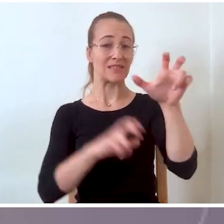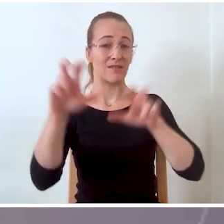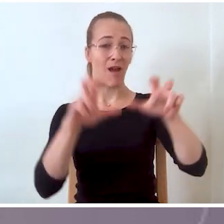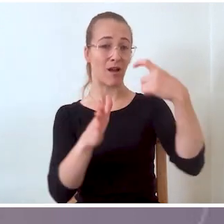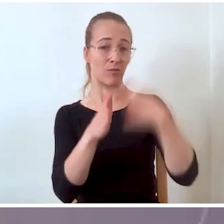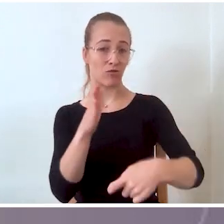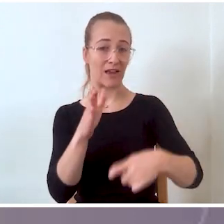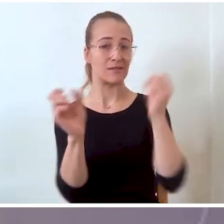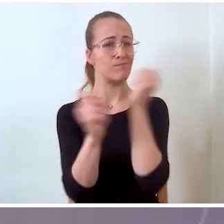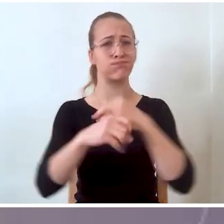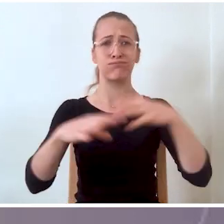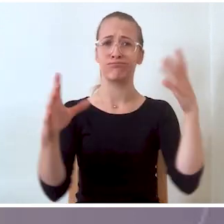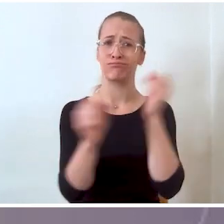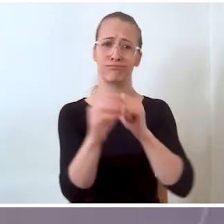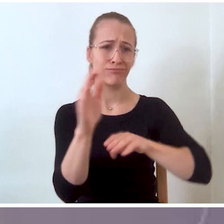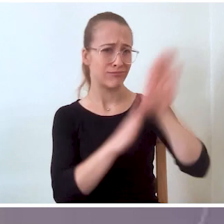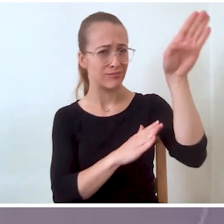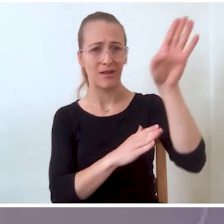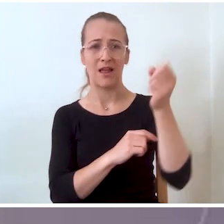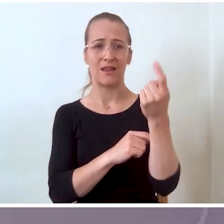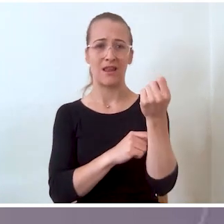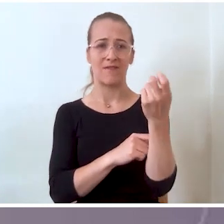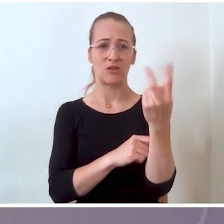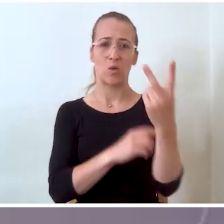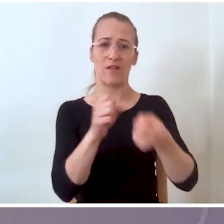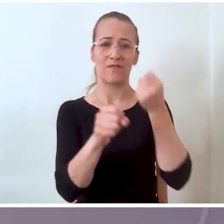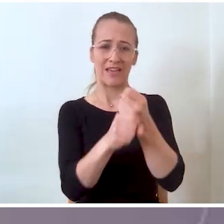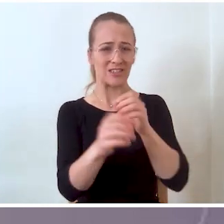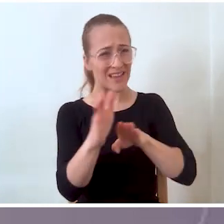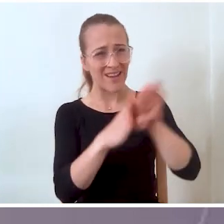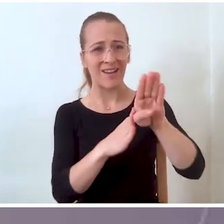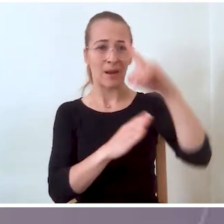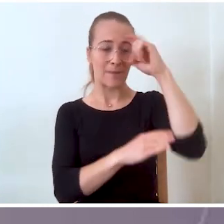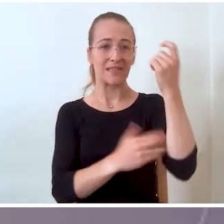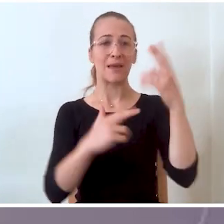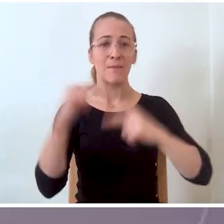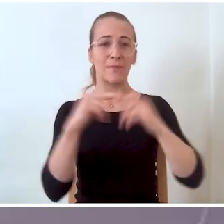has exploded in the last 11, 12 years because they've built with inclusivity in mind,